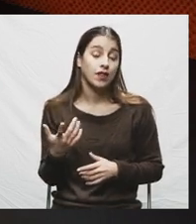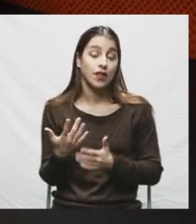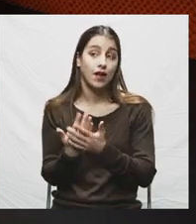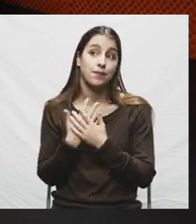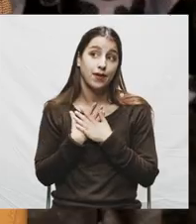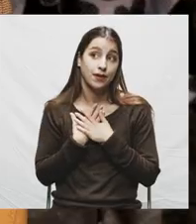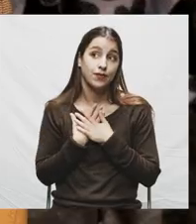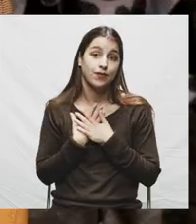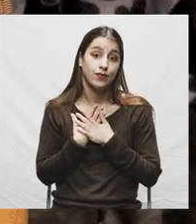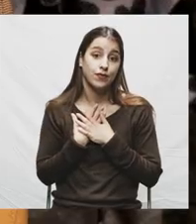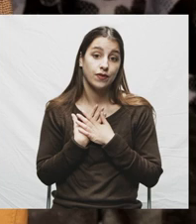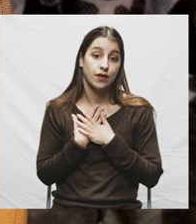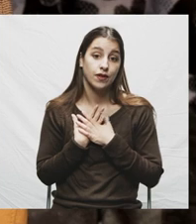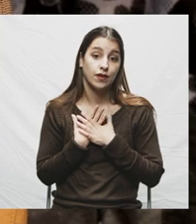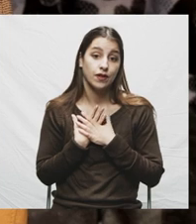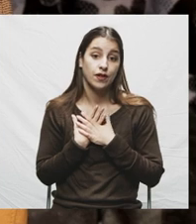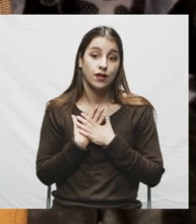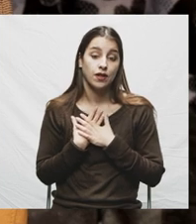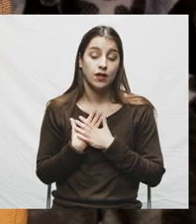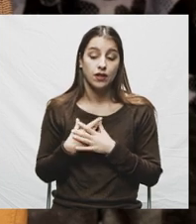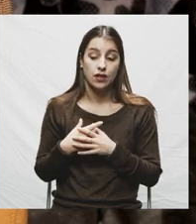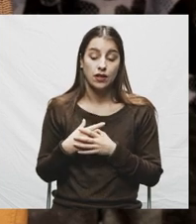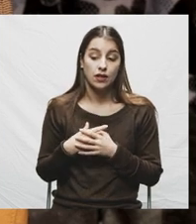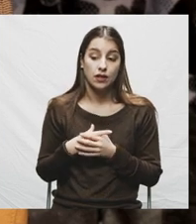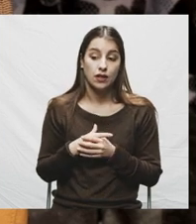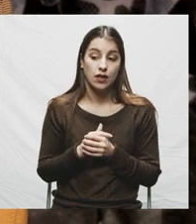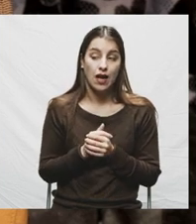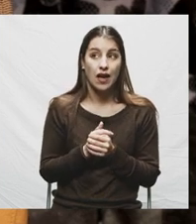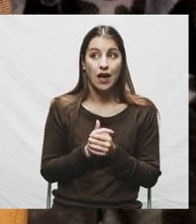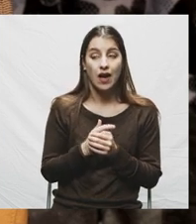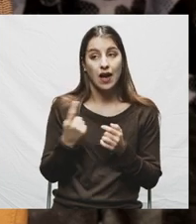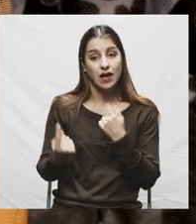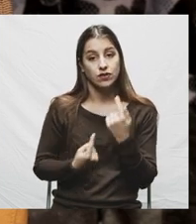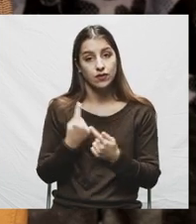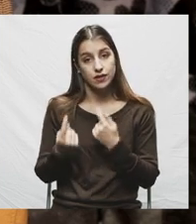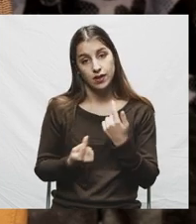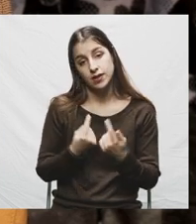Because it obliges me to reduce a lot, because sometimes...